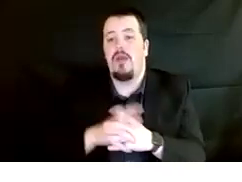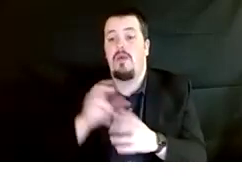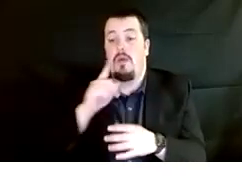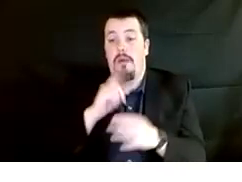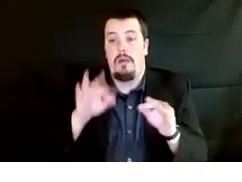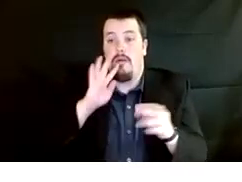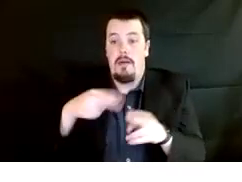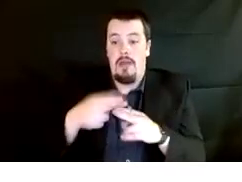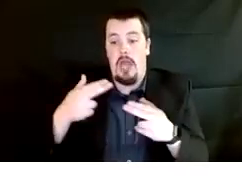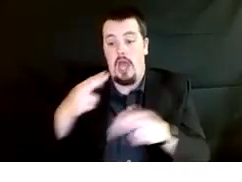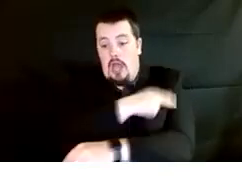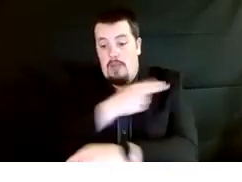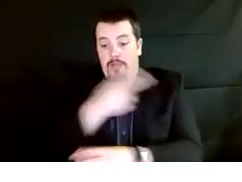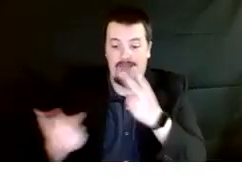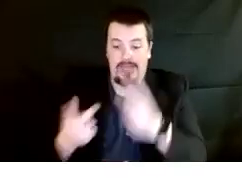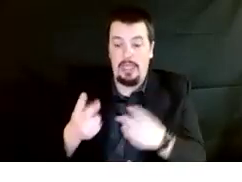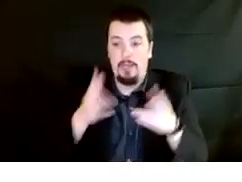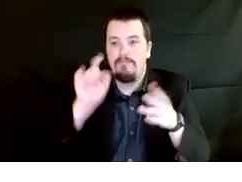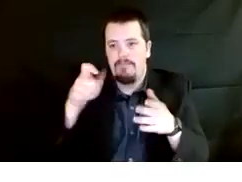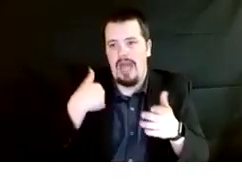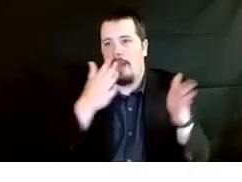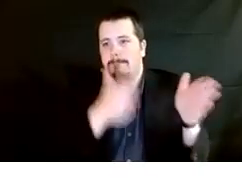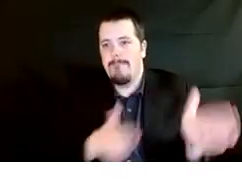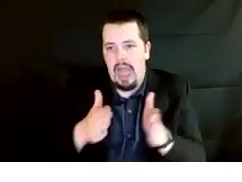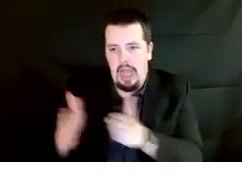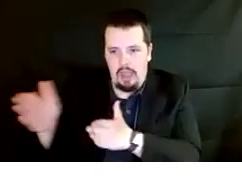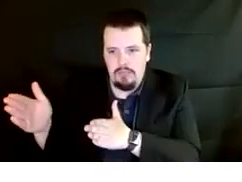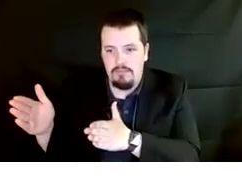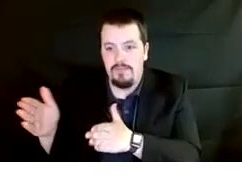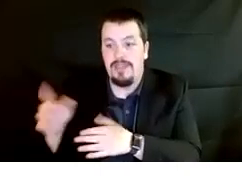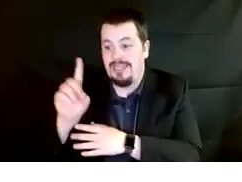visits ...planning was really necessary um and DRT worked with a couple of other groups to